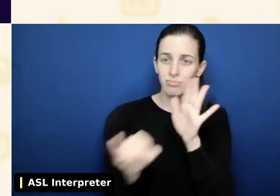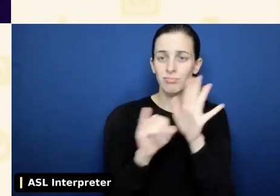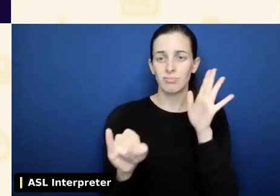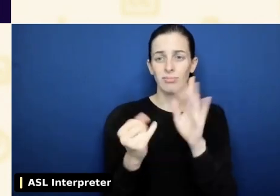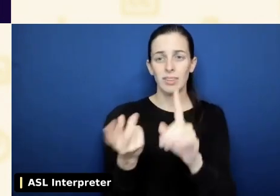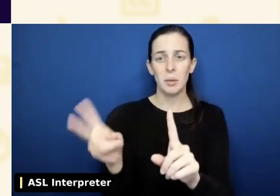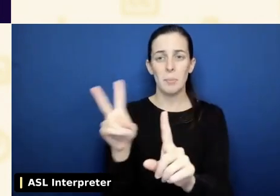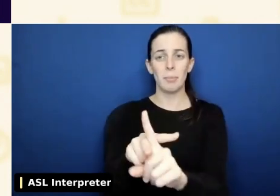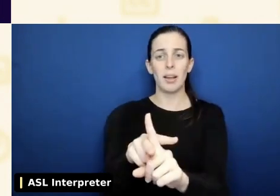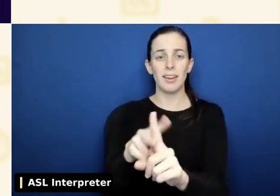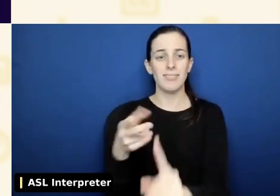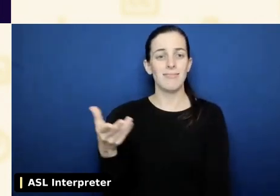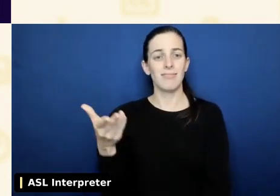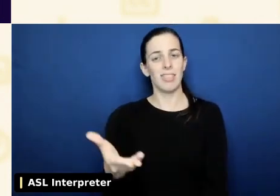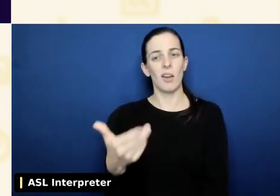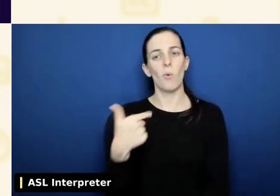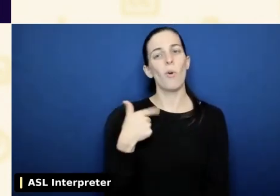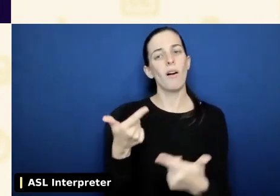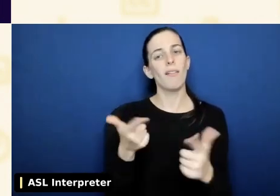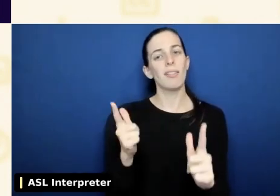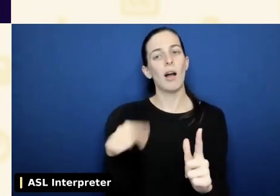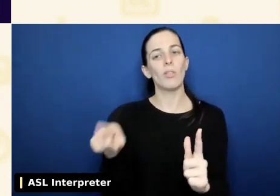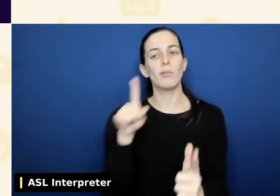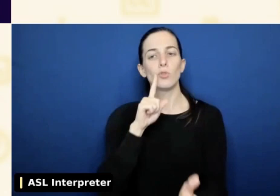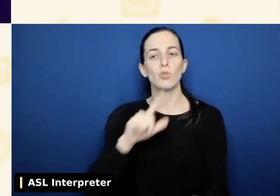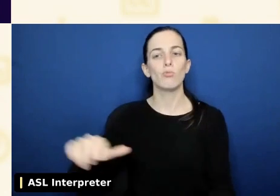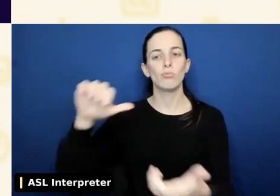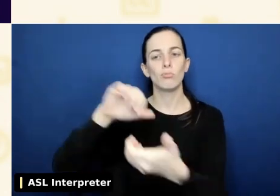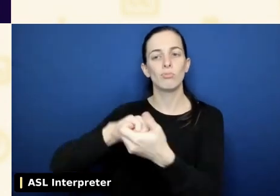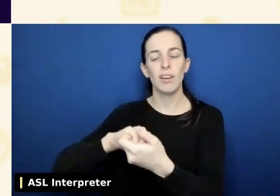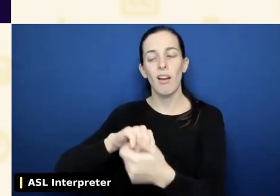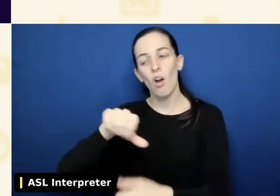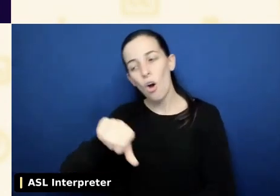It allows them to reach other elements on the website that, maybe,